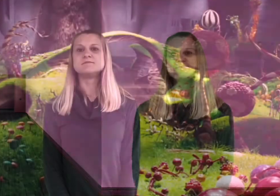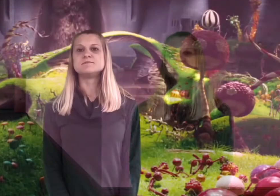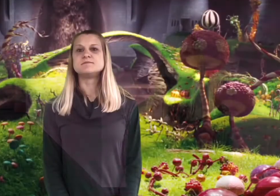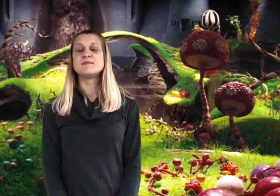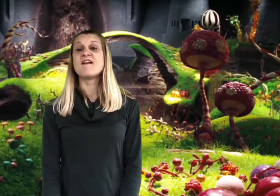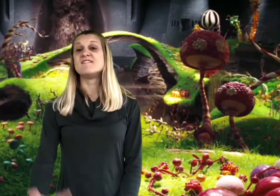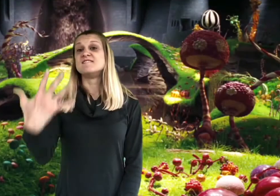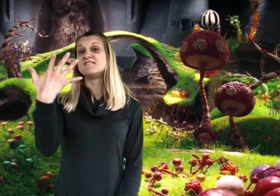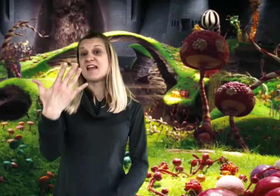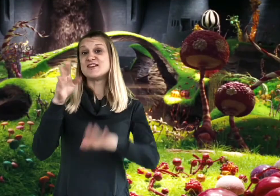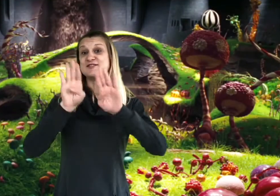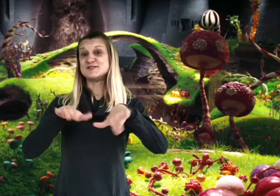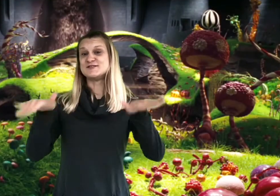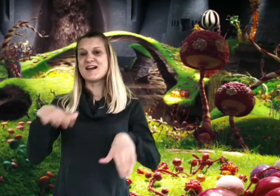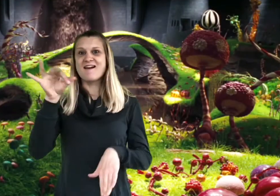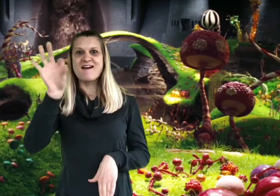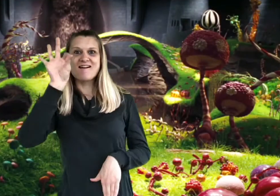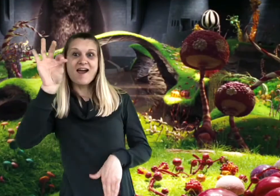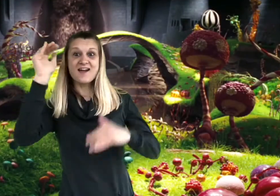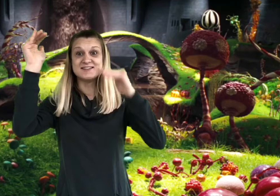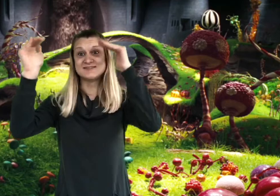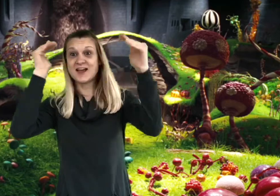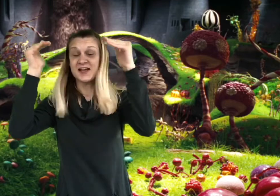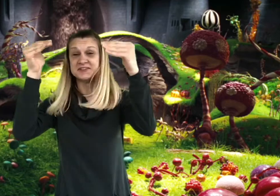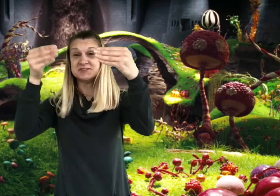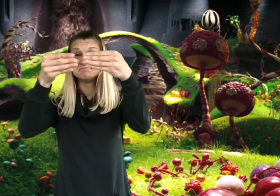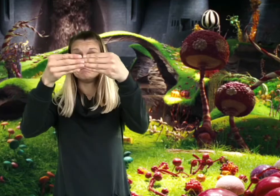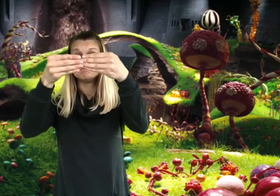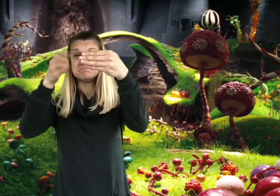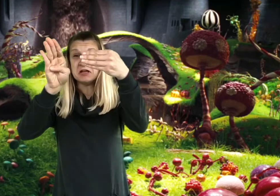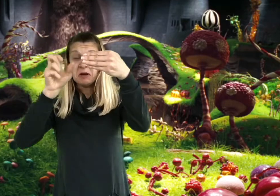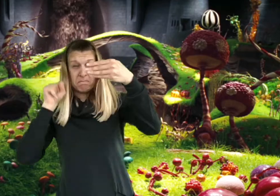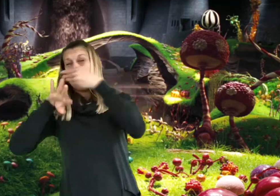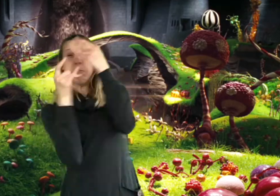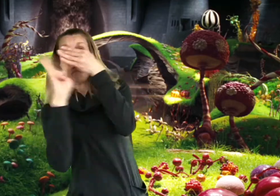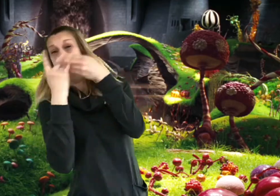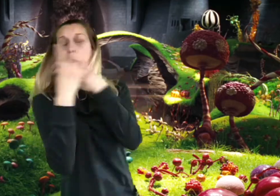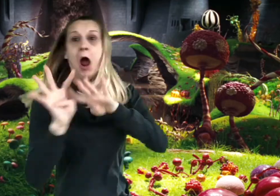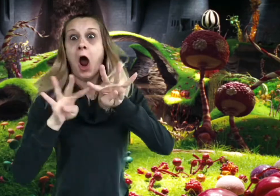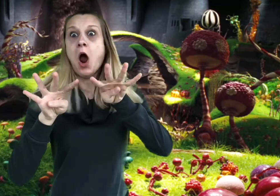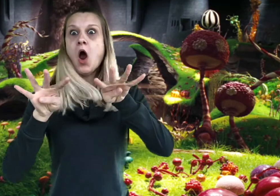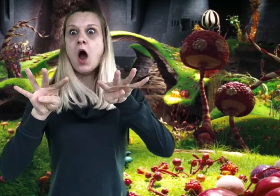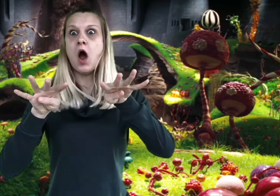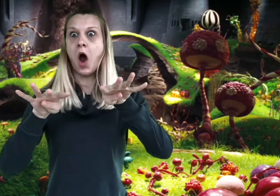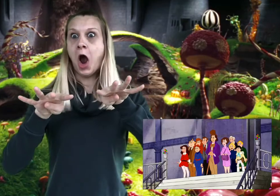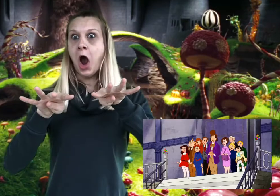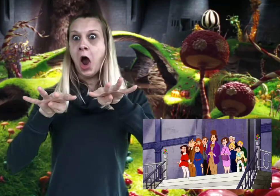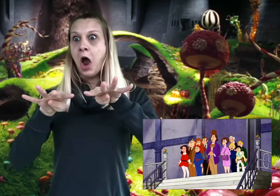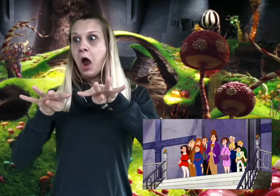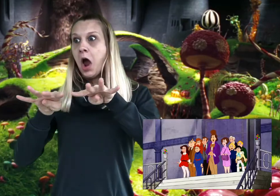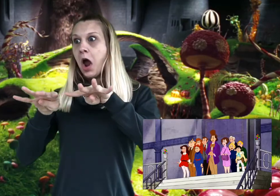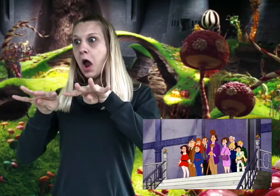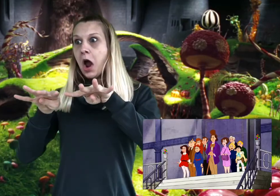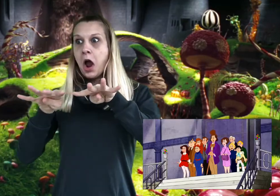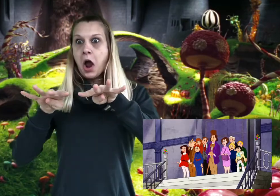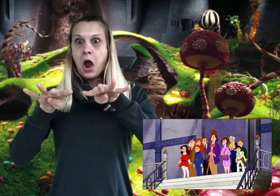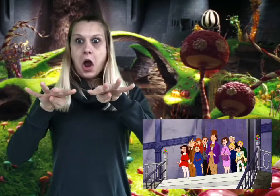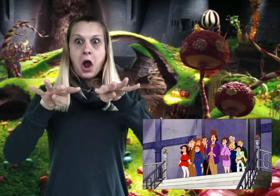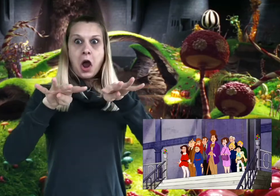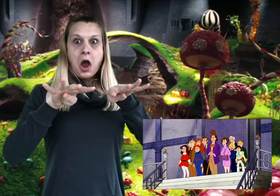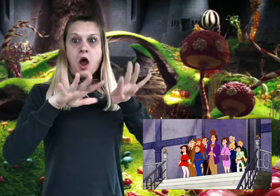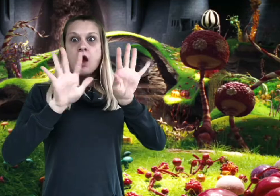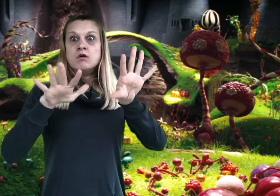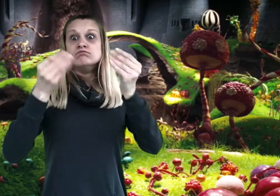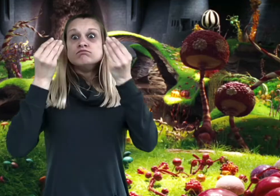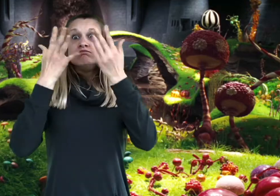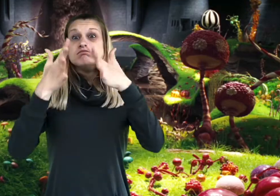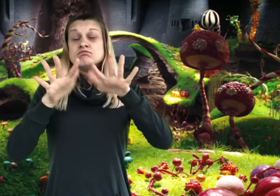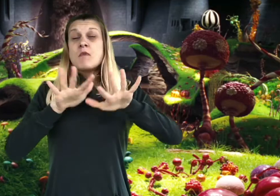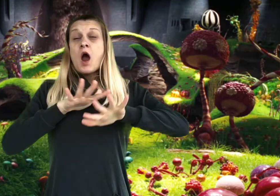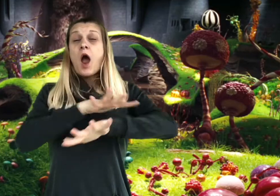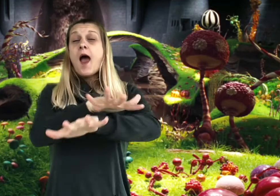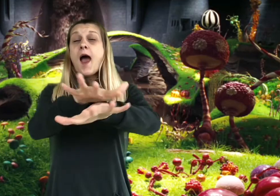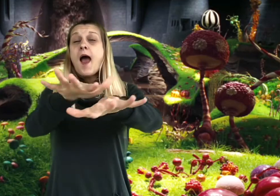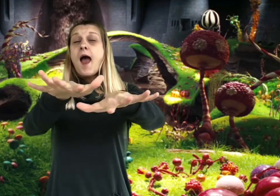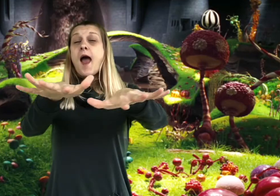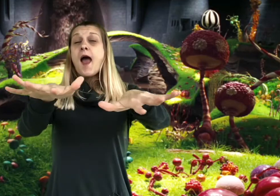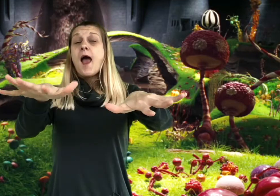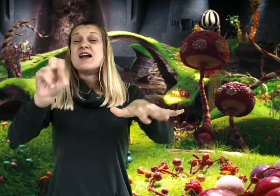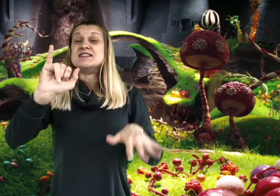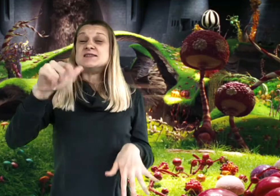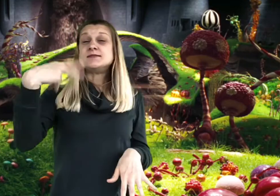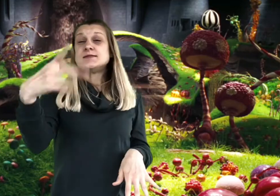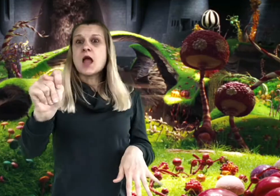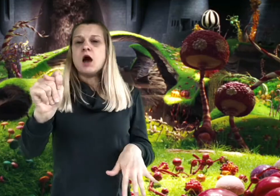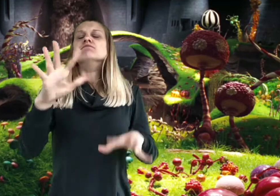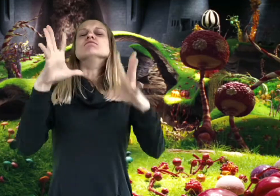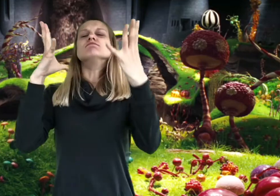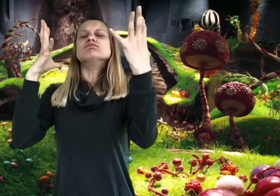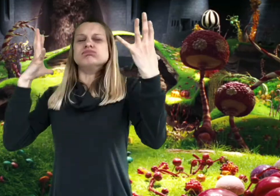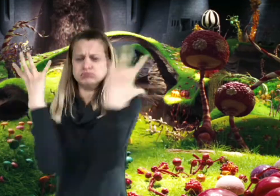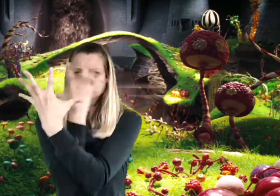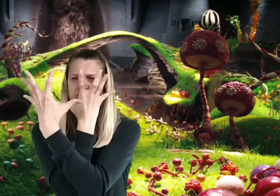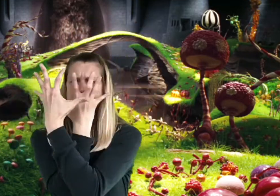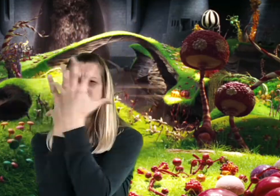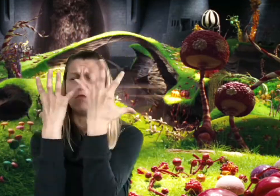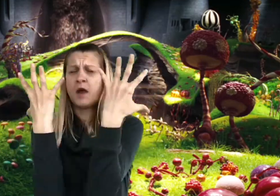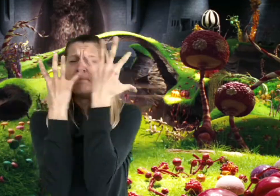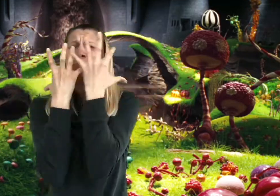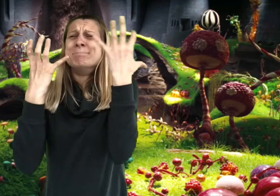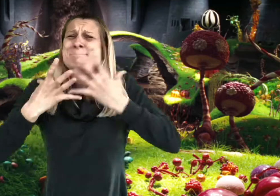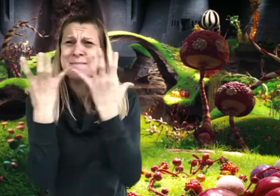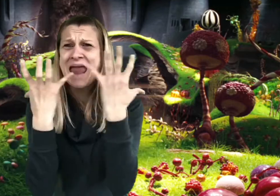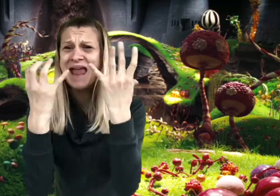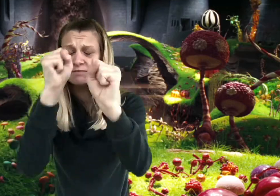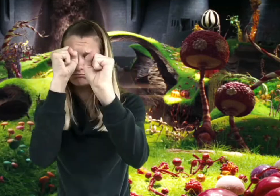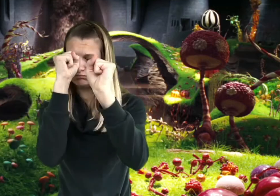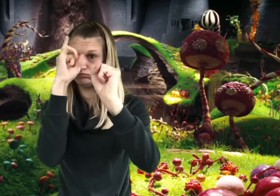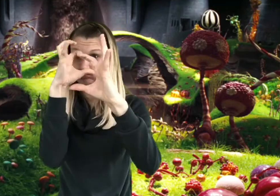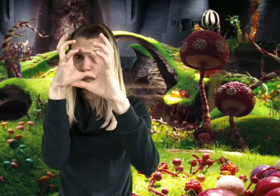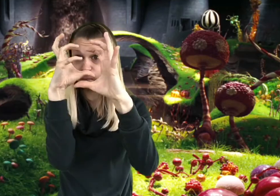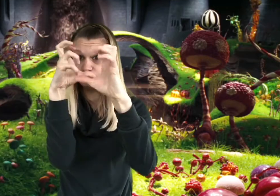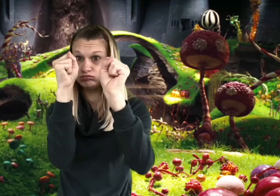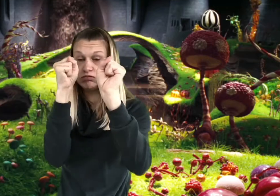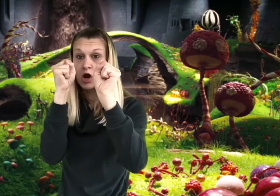Five children and nine grown-ups pushed their ways in — and oh, what an amazing sight it was that now met their eyes!